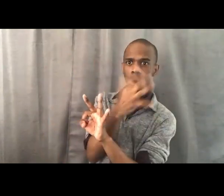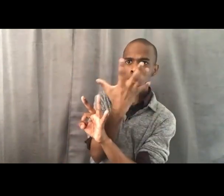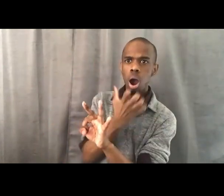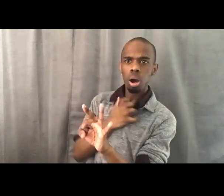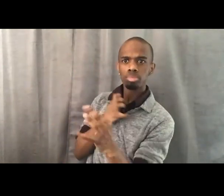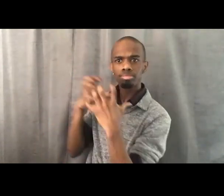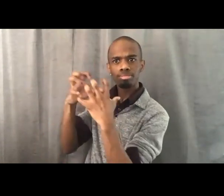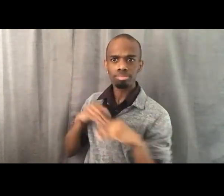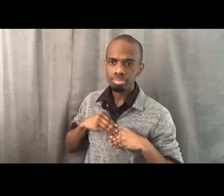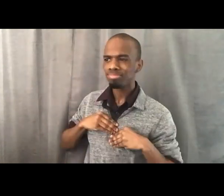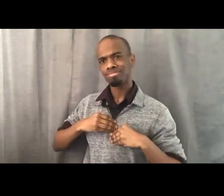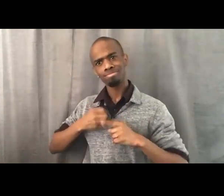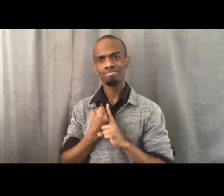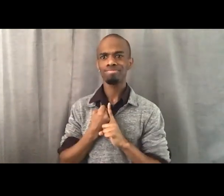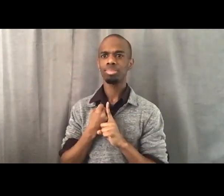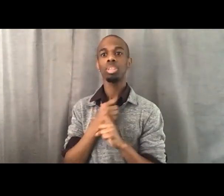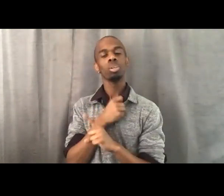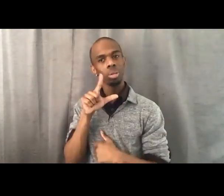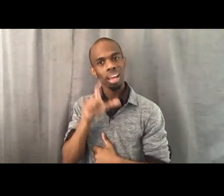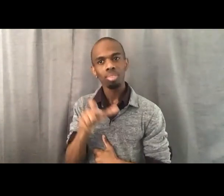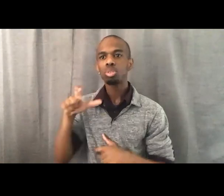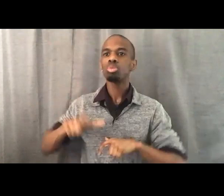but we have to pause to celebrate the victories as well.